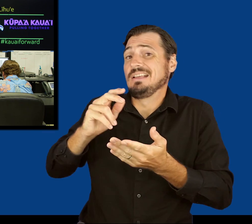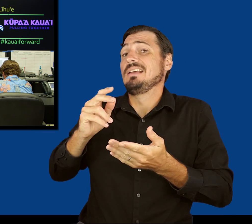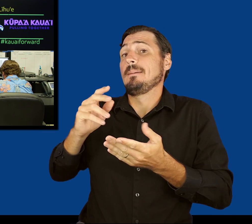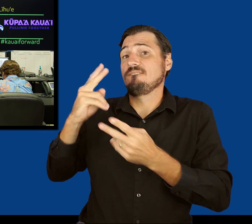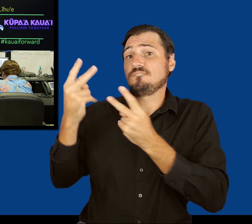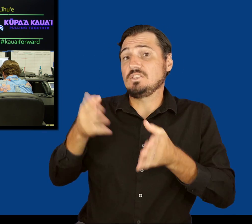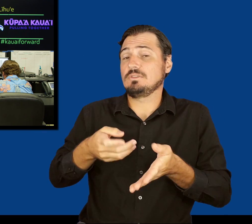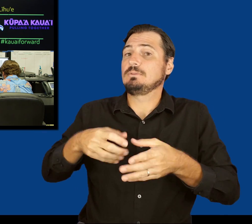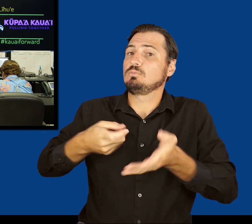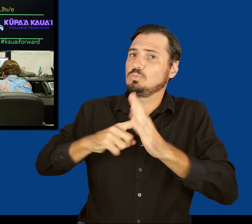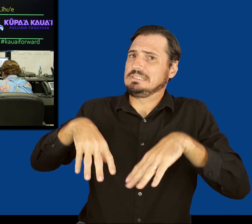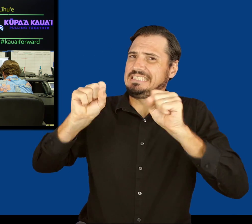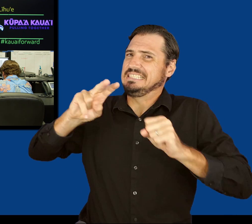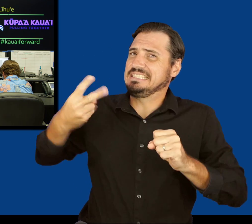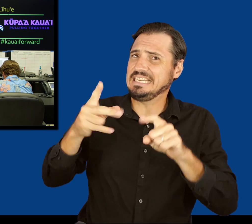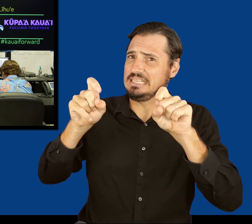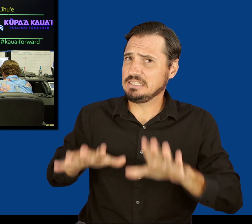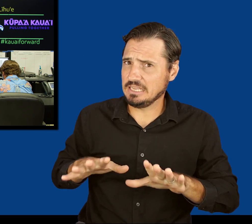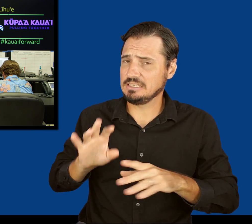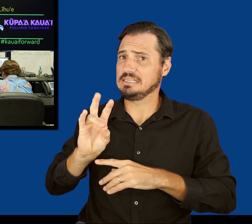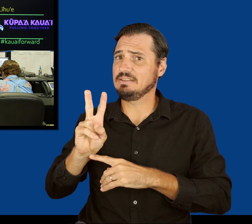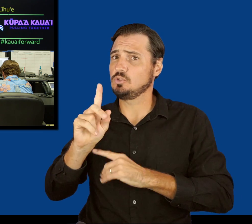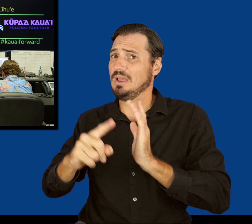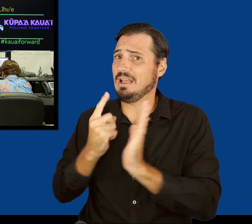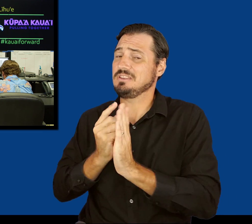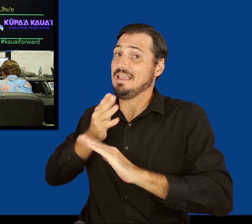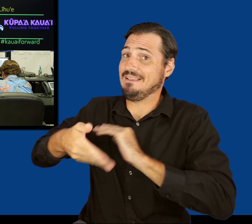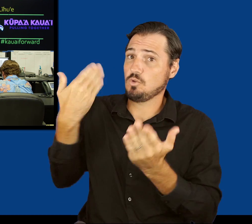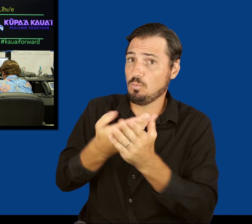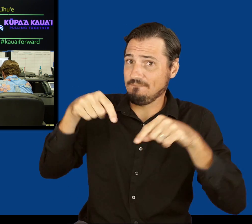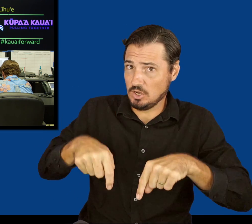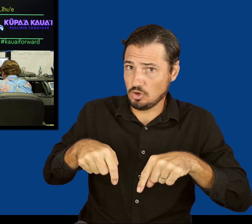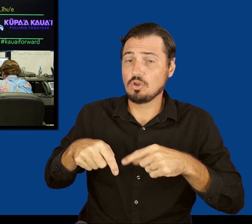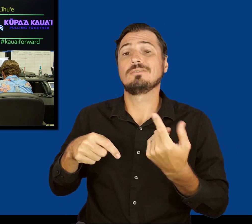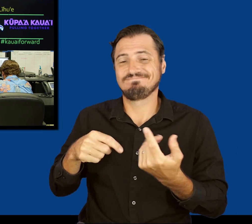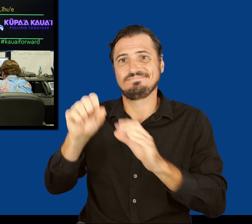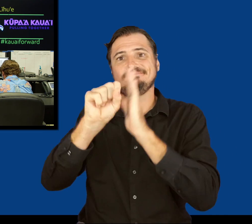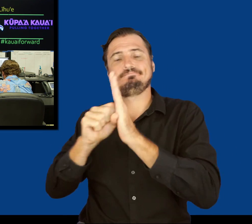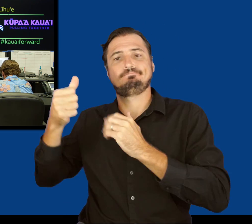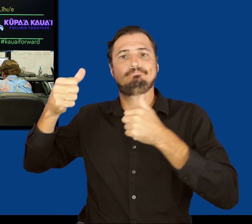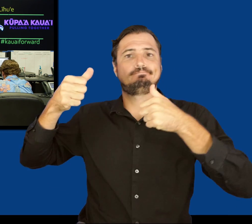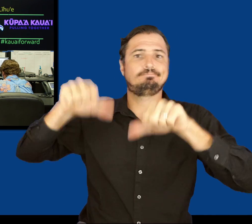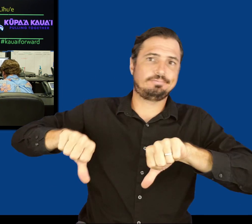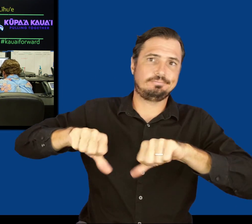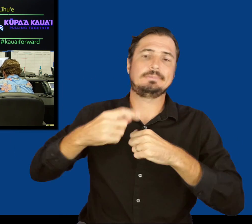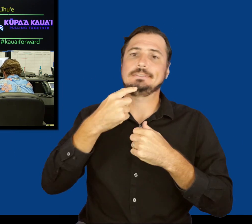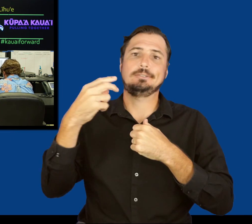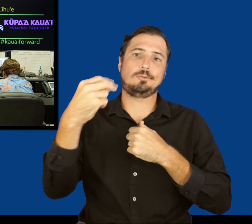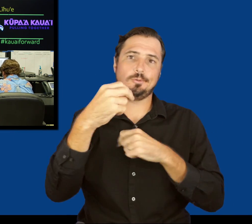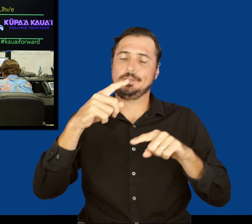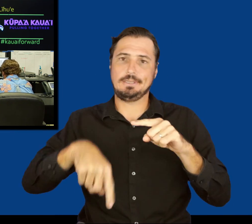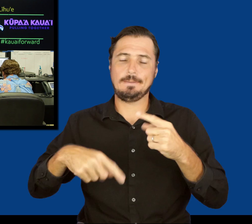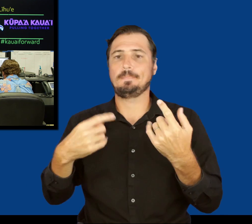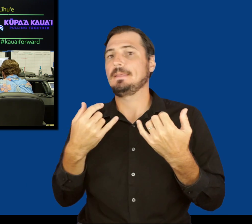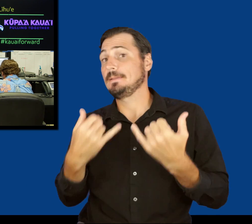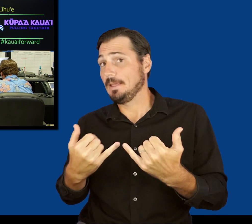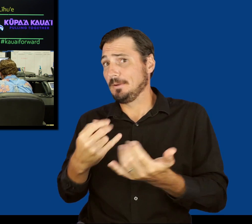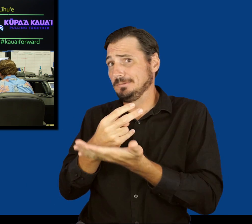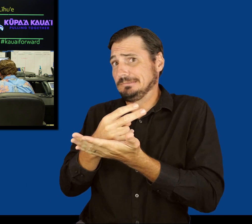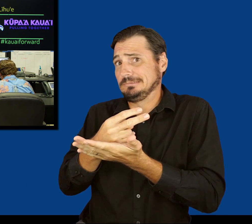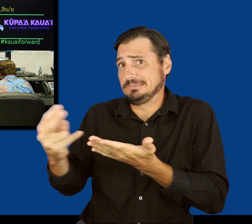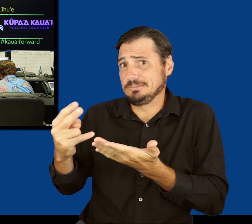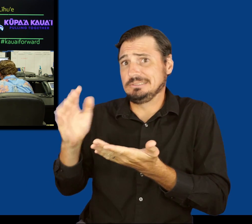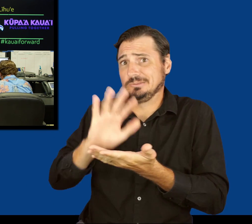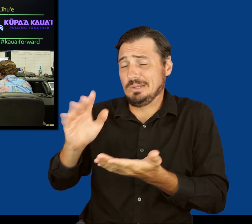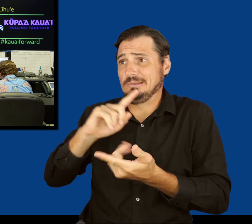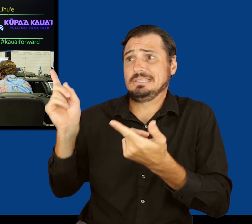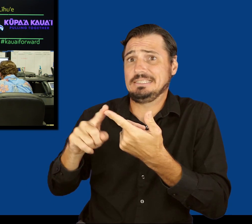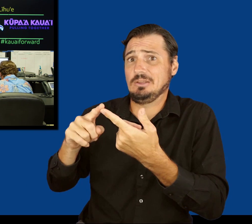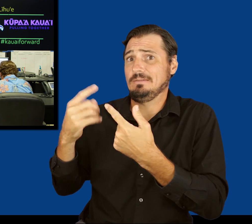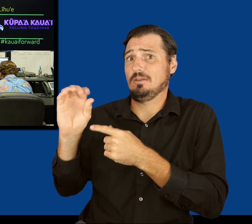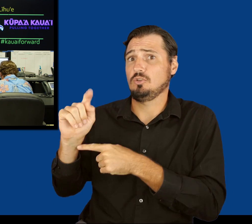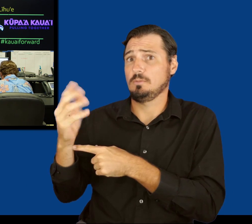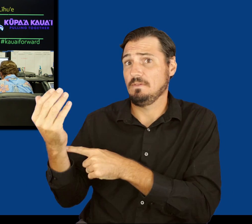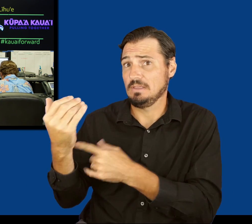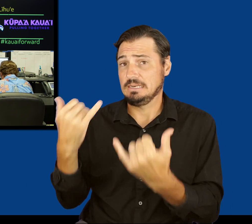With just a week before the October 15 deadline, we are working hard with our own health officials, partners at the state and county, our visitor industry, and other stakeholders to find a path